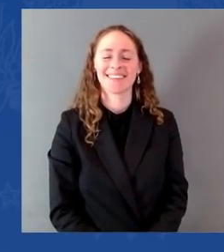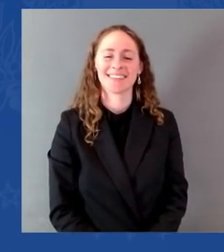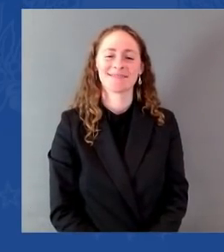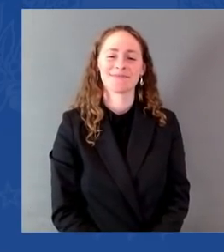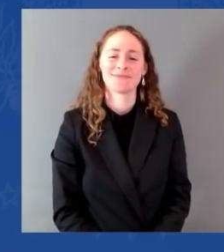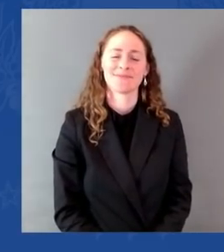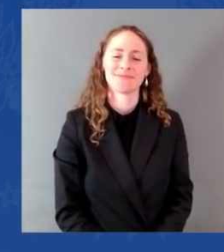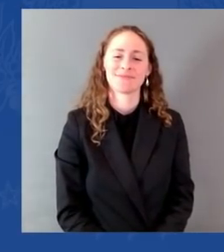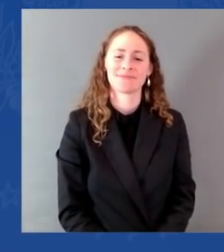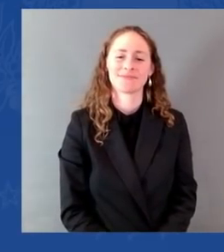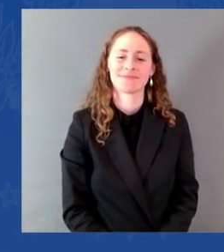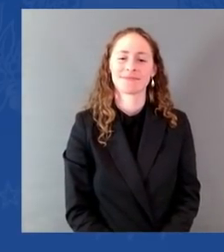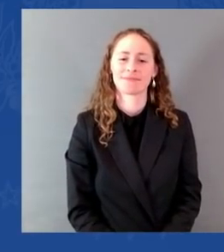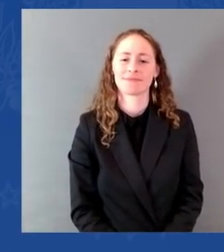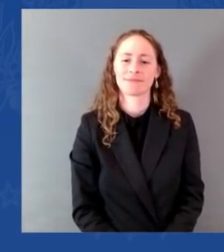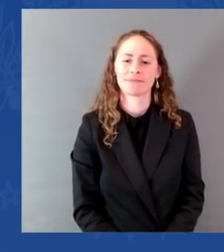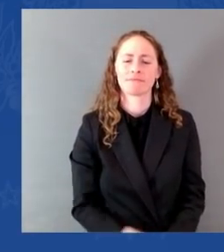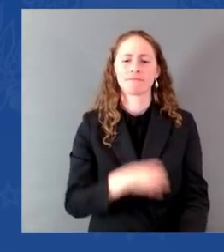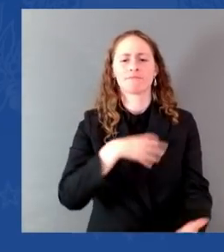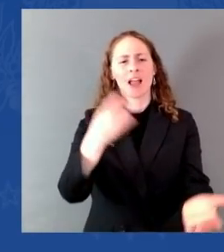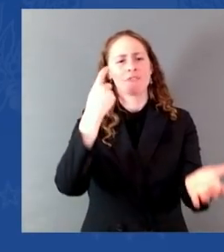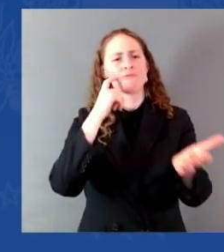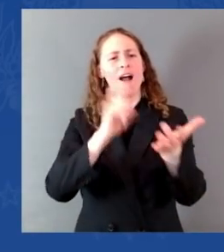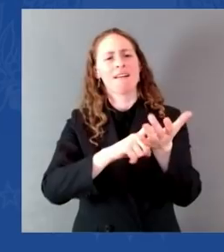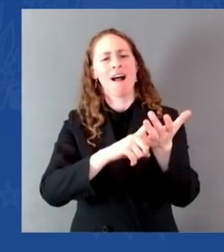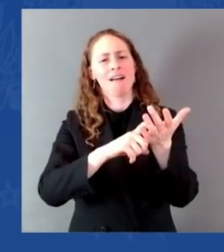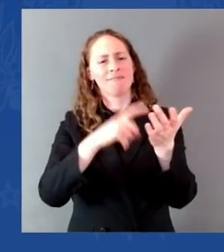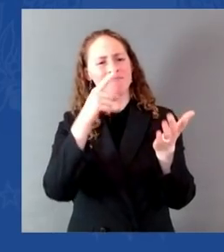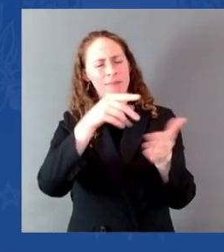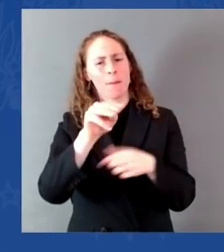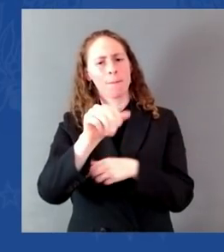both in terms of economic justice as well as economic progress.